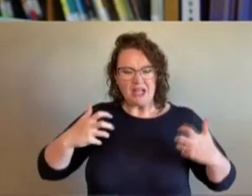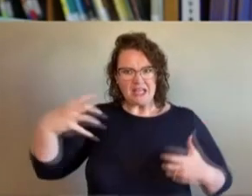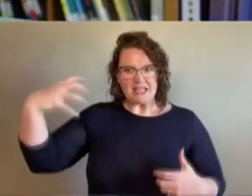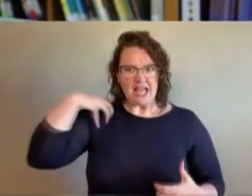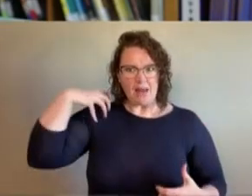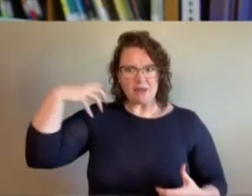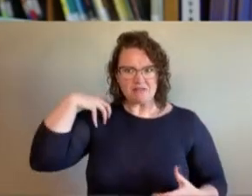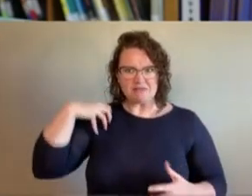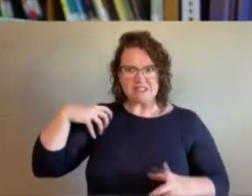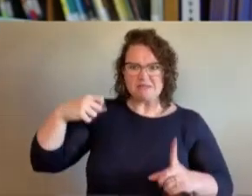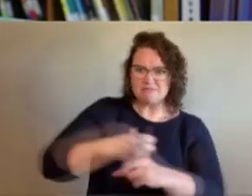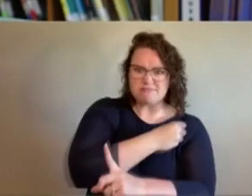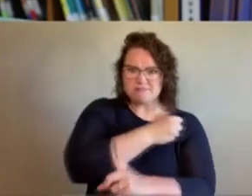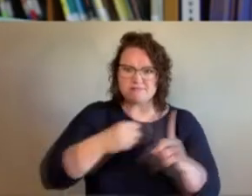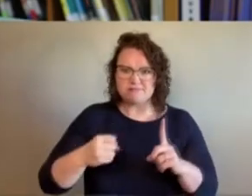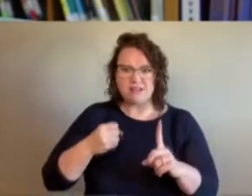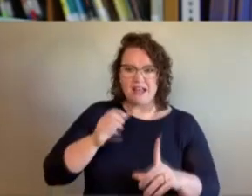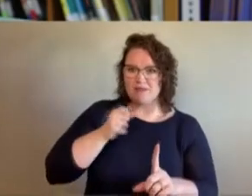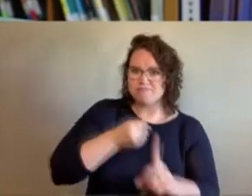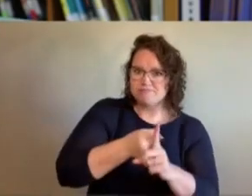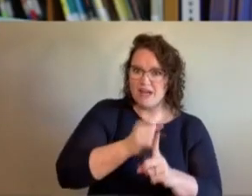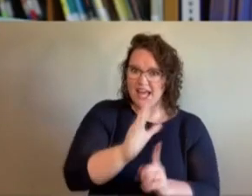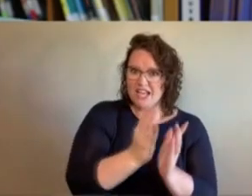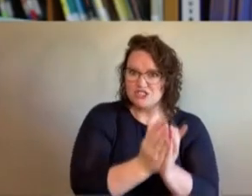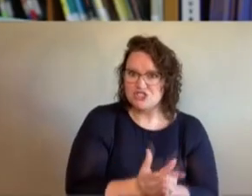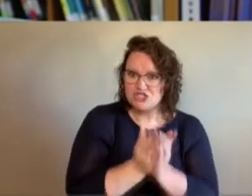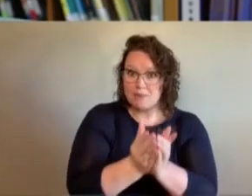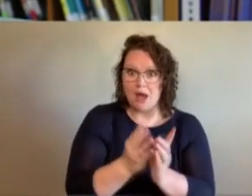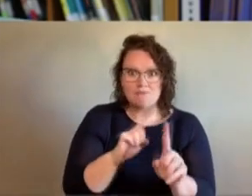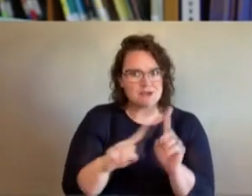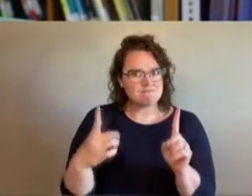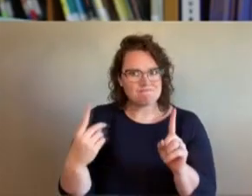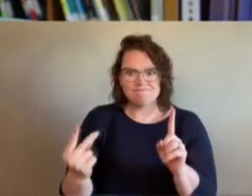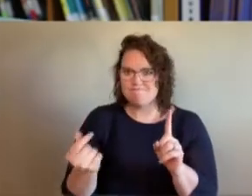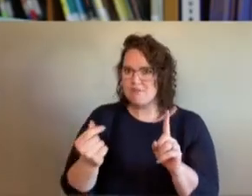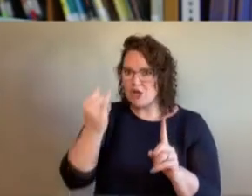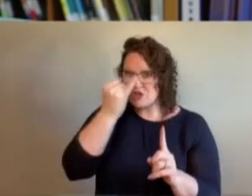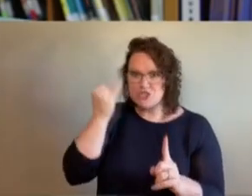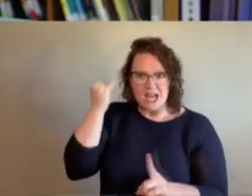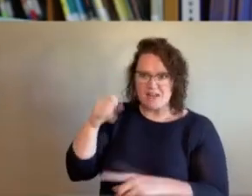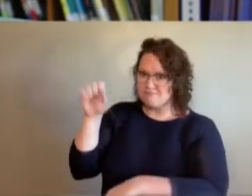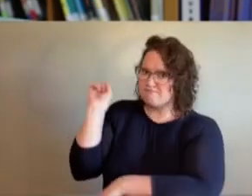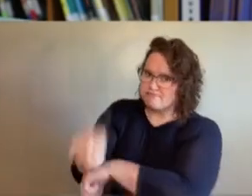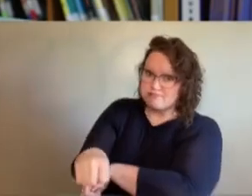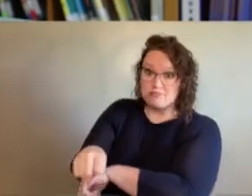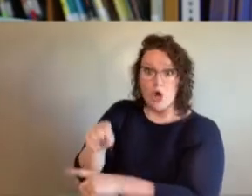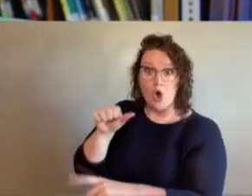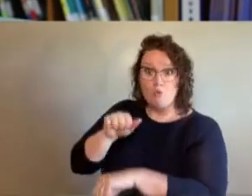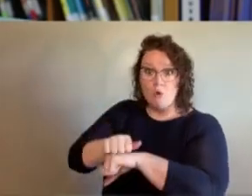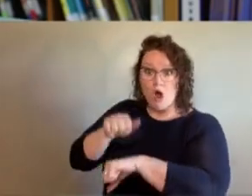around the Horn of AK. Laroo's ship was attacked.